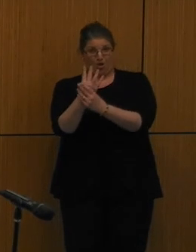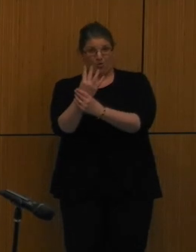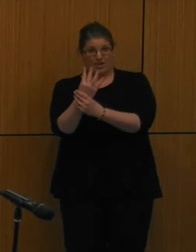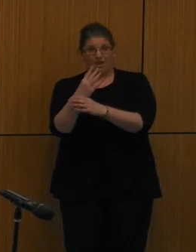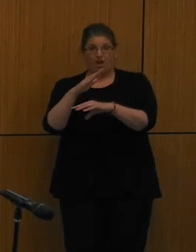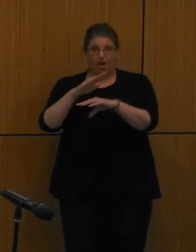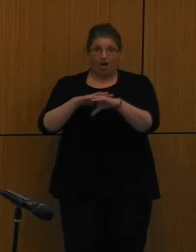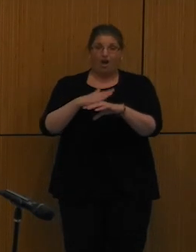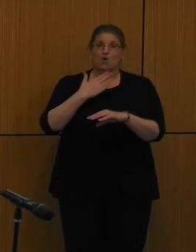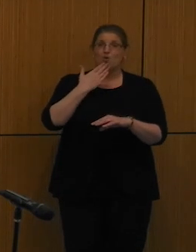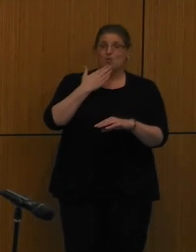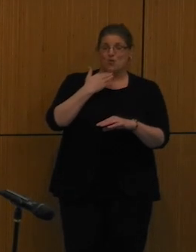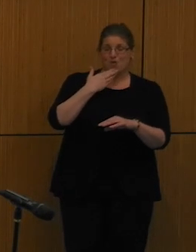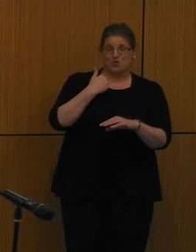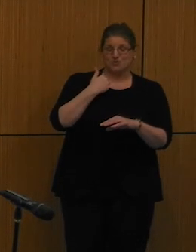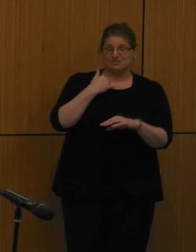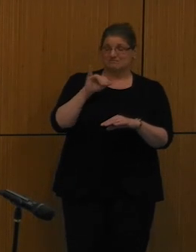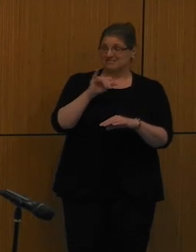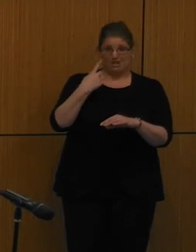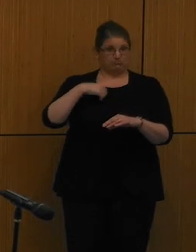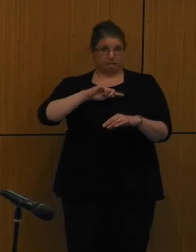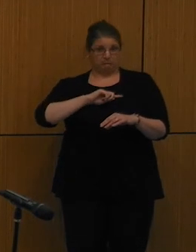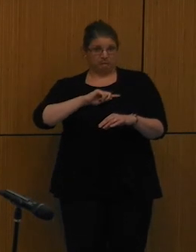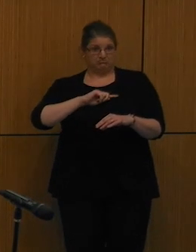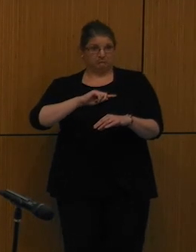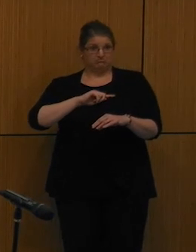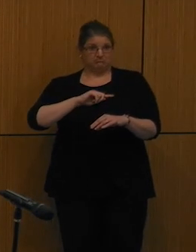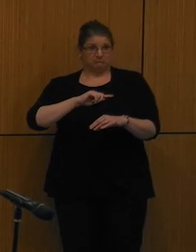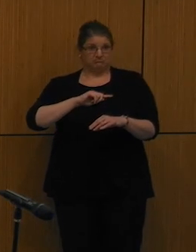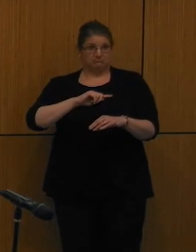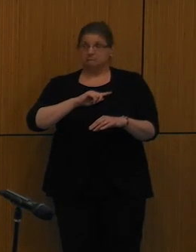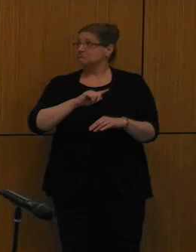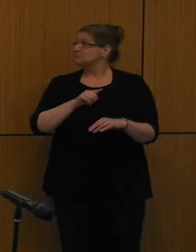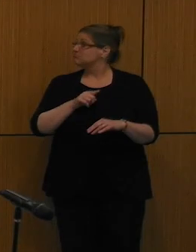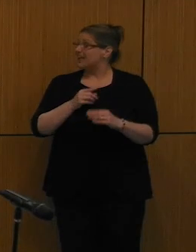that just like you and I, these organisms love glucose and grow very fast on it.